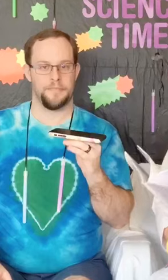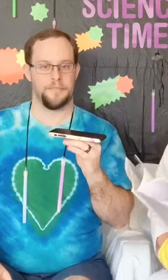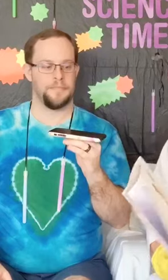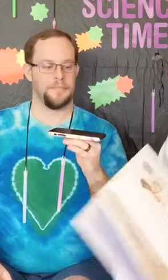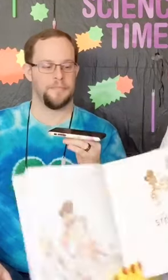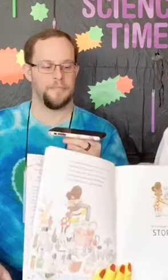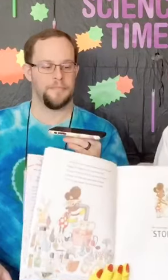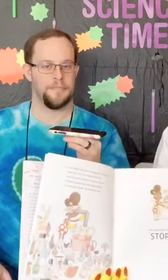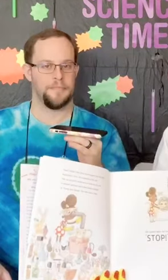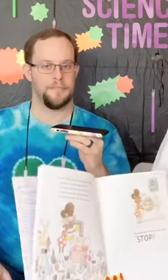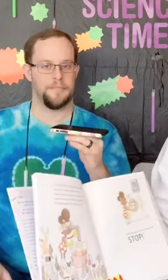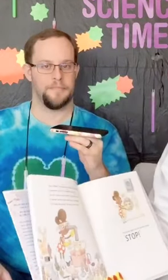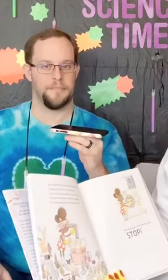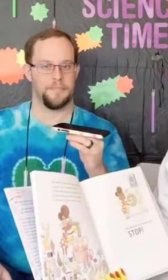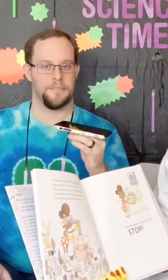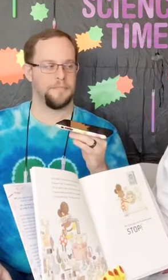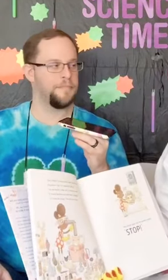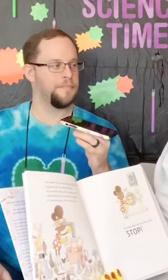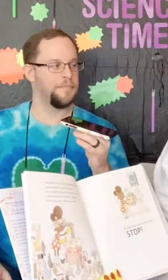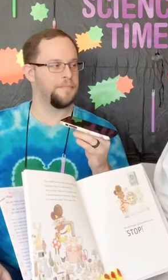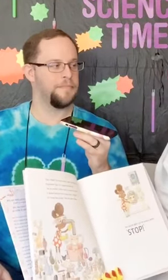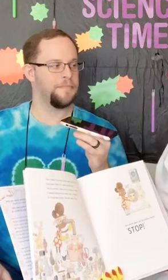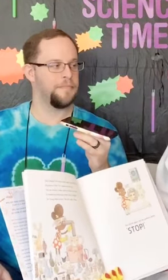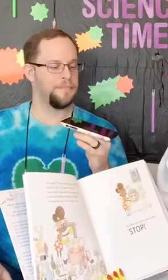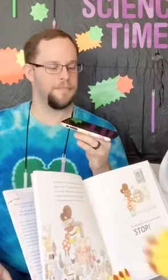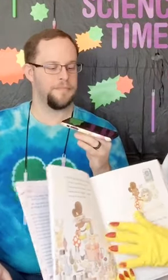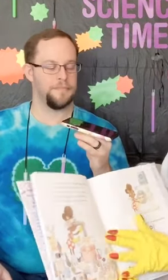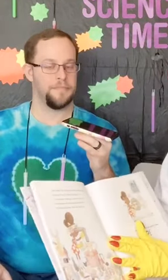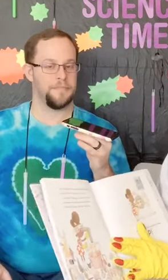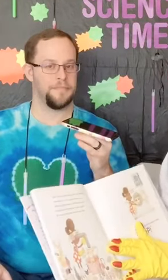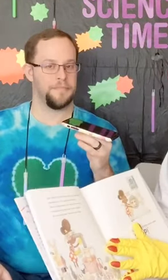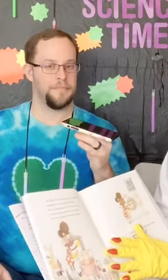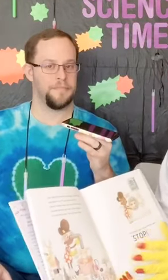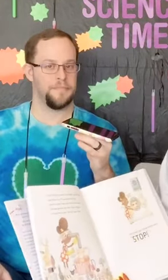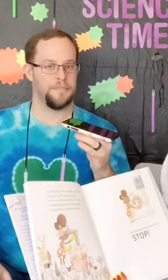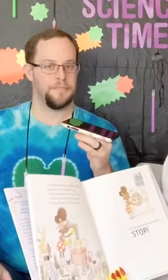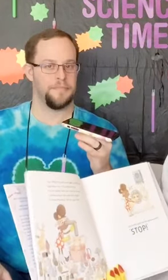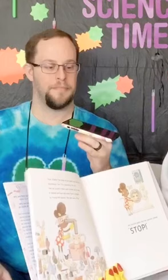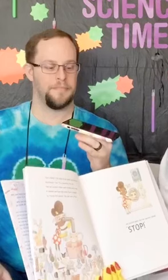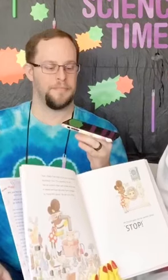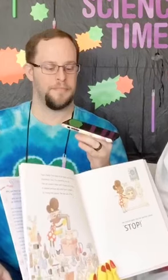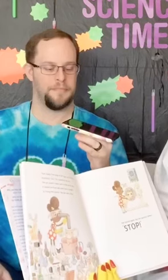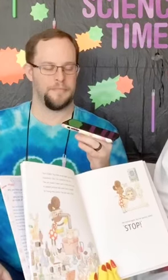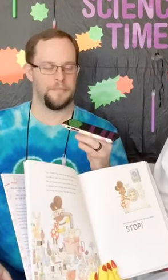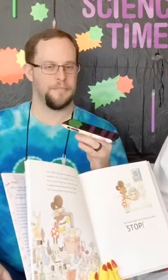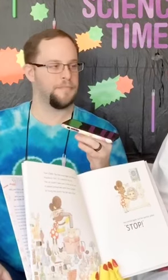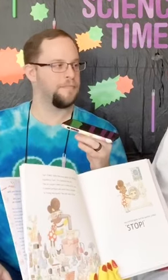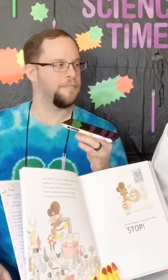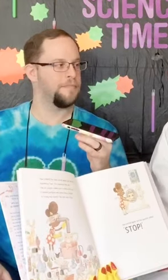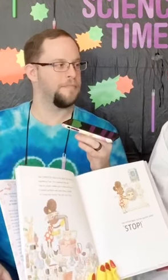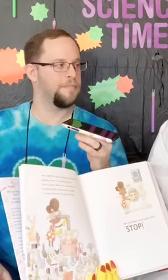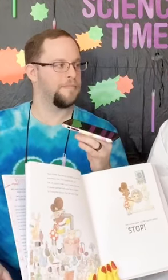Then zowie! The stink struck again! Just like that! Hypothesis two: